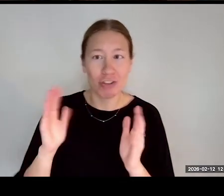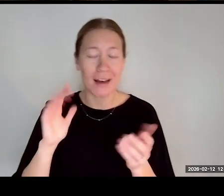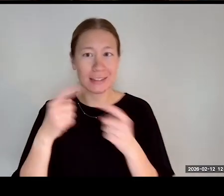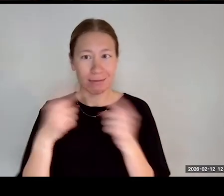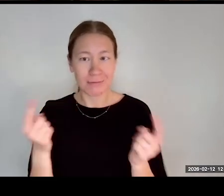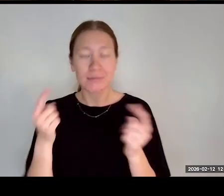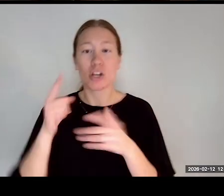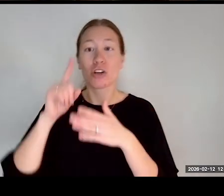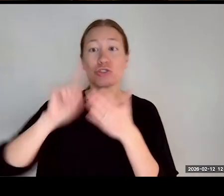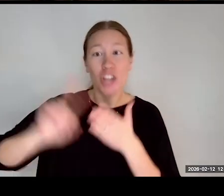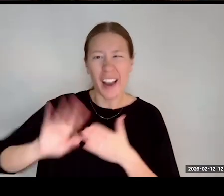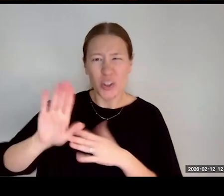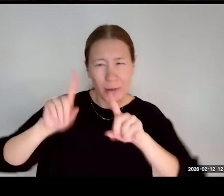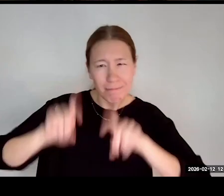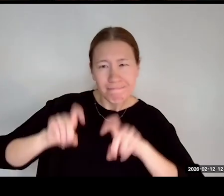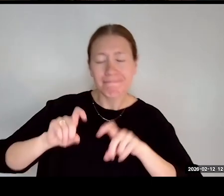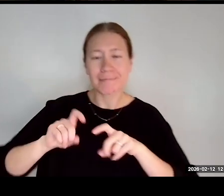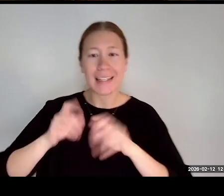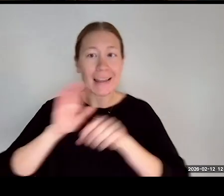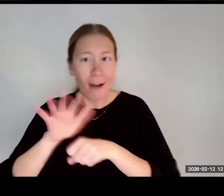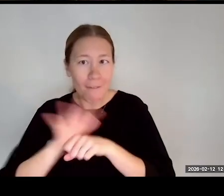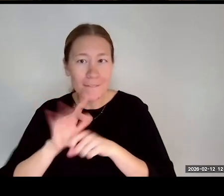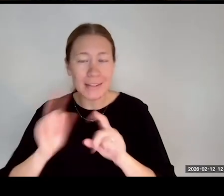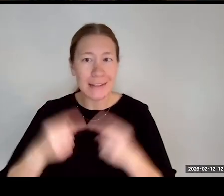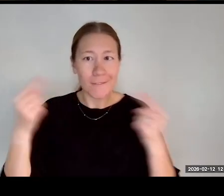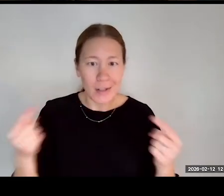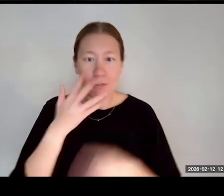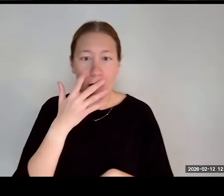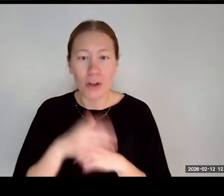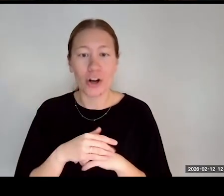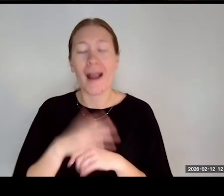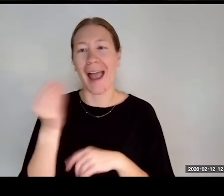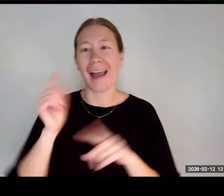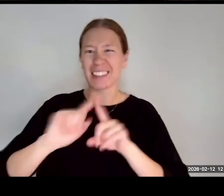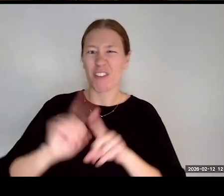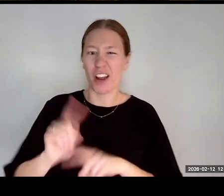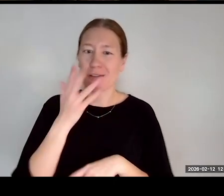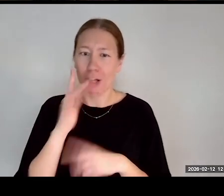as well as doing visions, color vision deficiency simulations so that you can see what your images